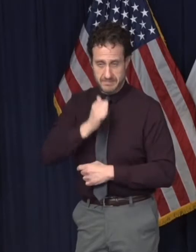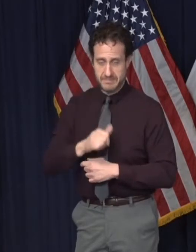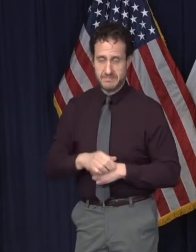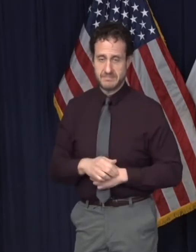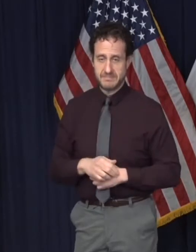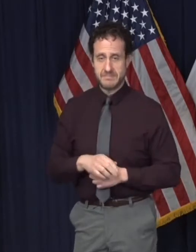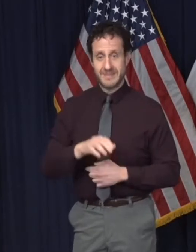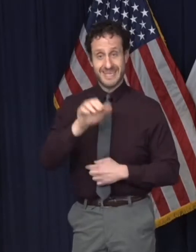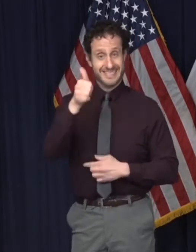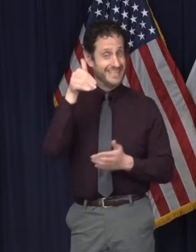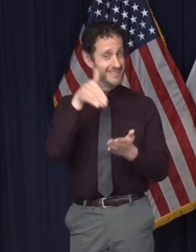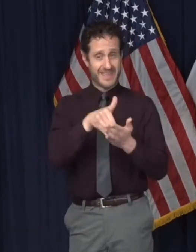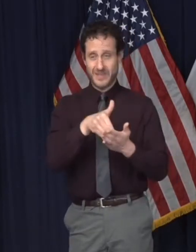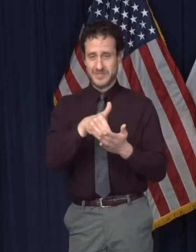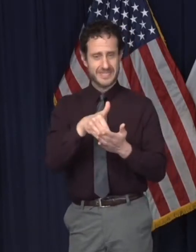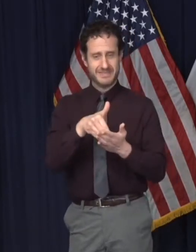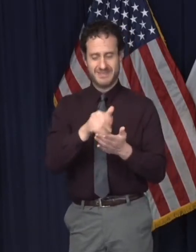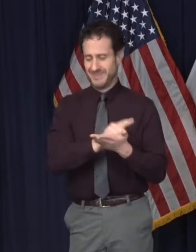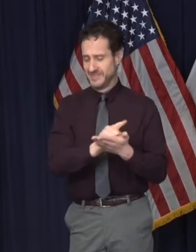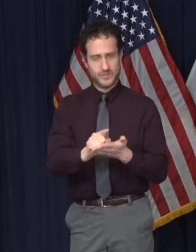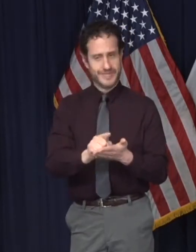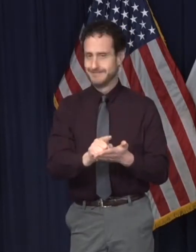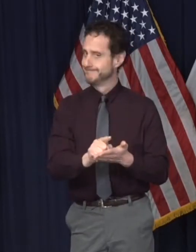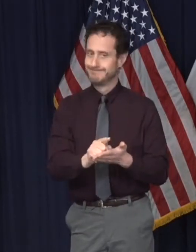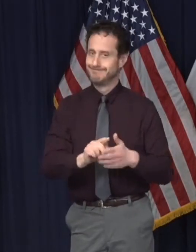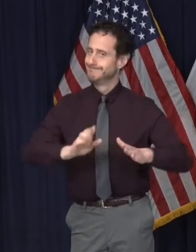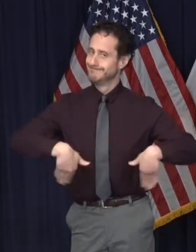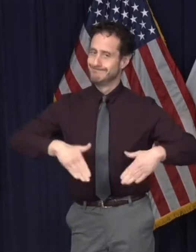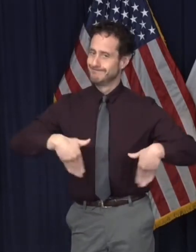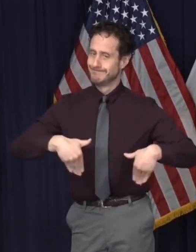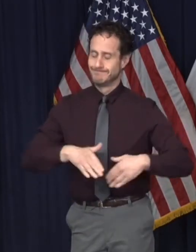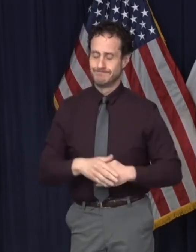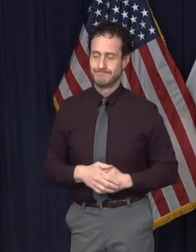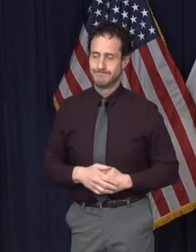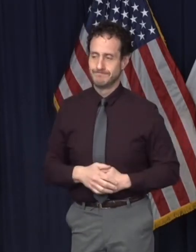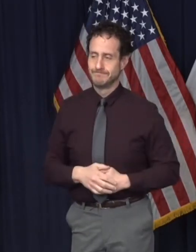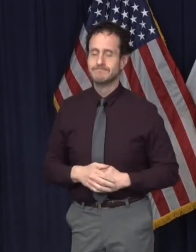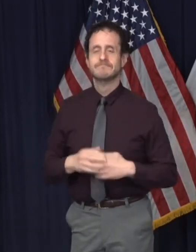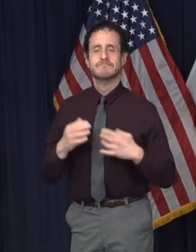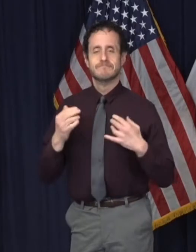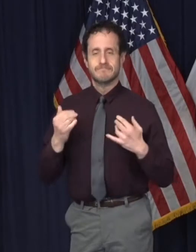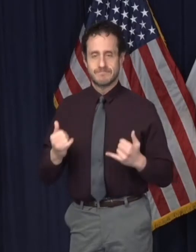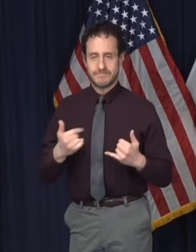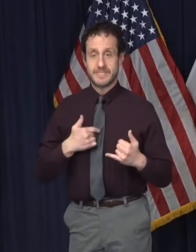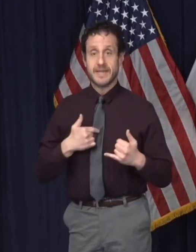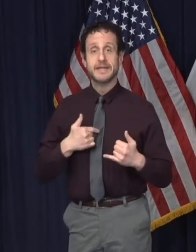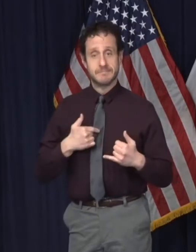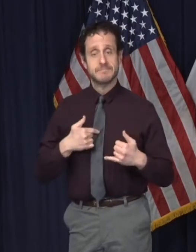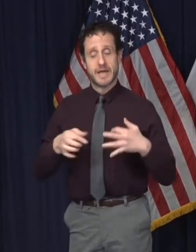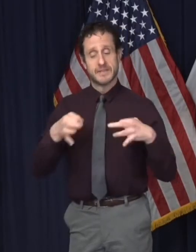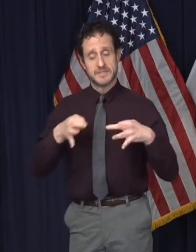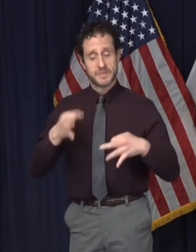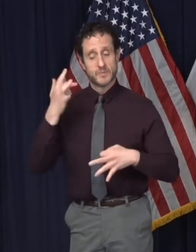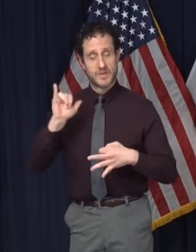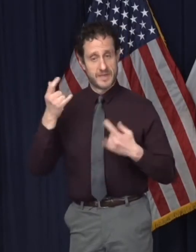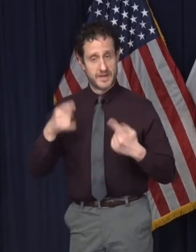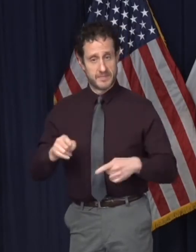SURPASSED 6,000 TESTS, AND WE WILL NOT REACH THE 10,000 MARK THIS WEEK. TODAY I'M GOING TO LAY OUT